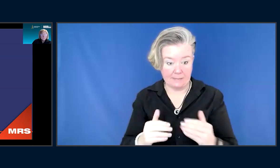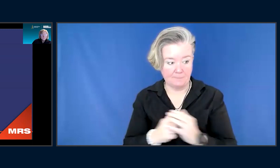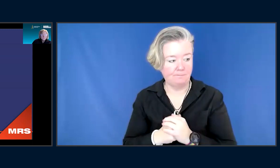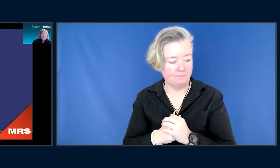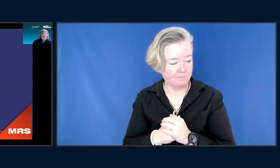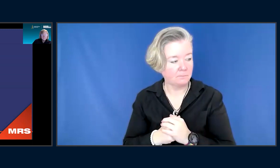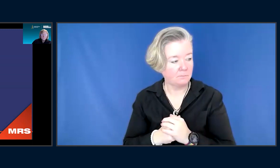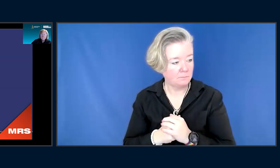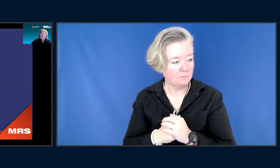Next slide.